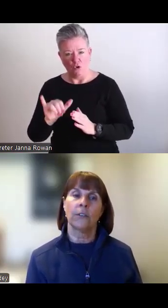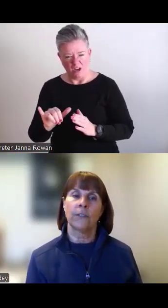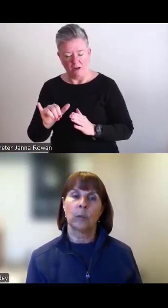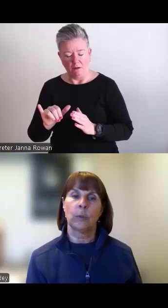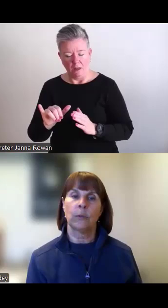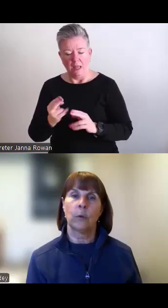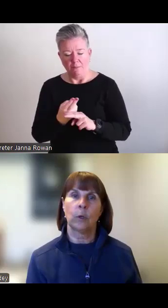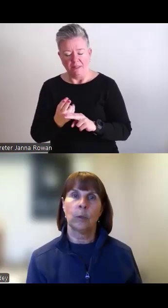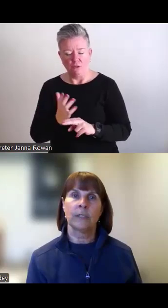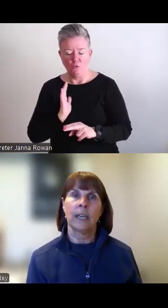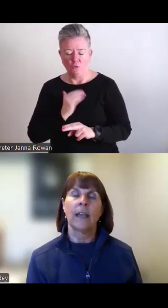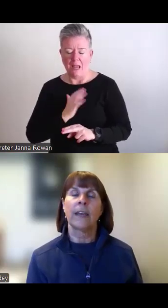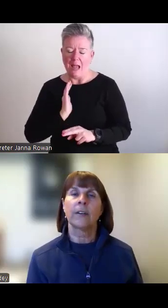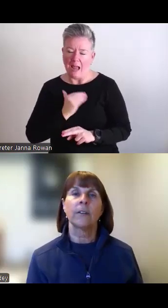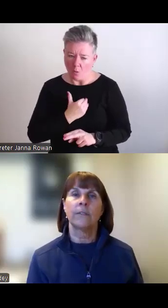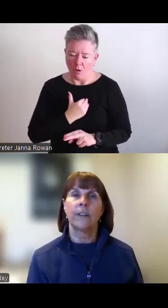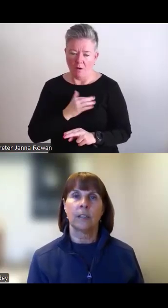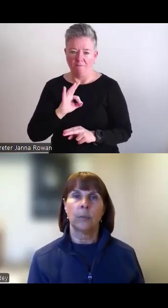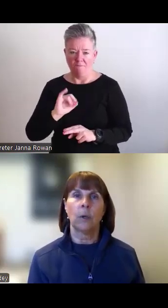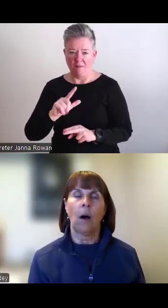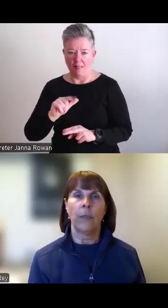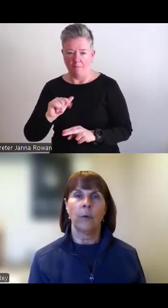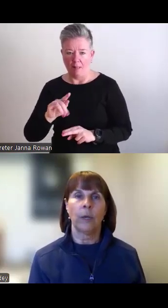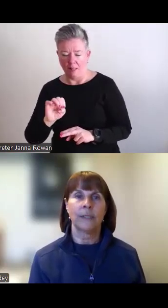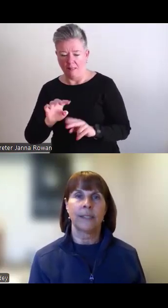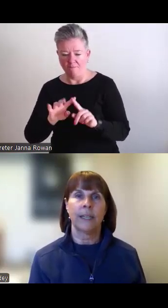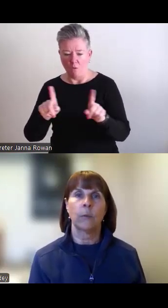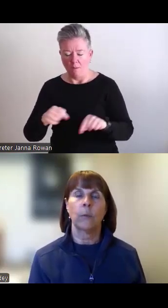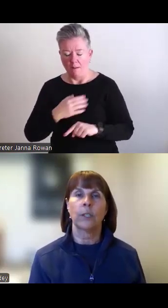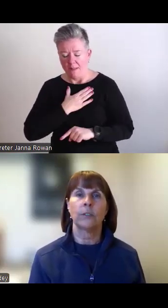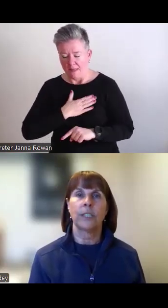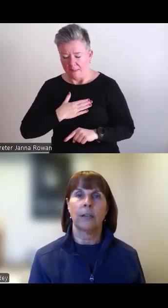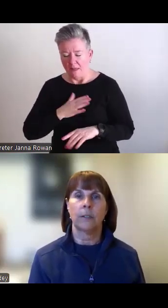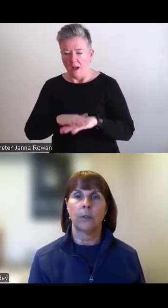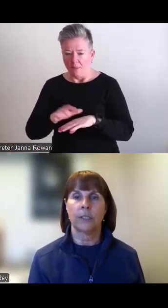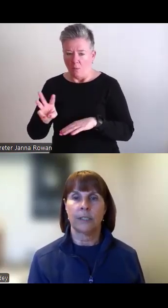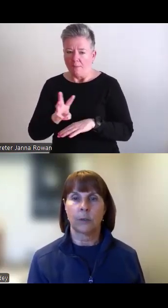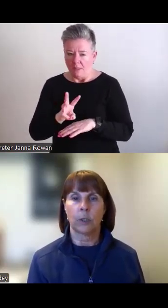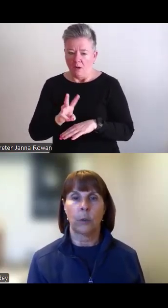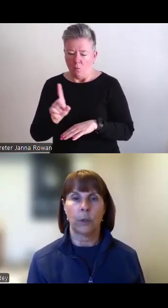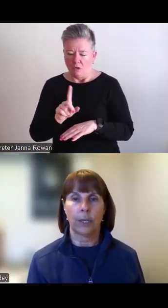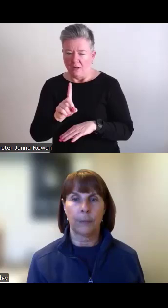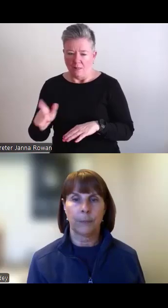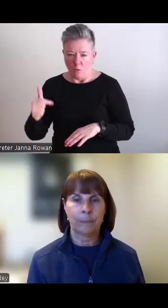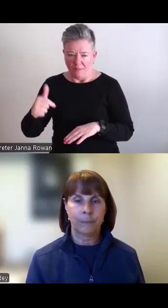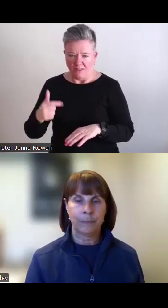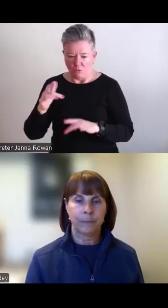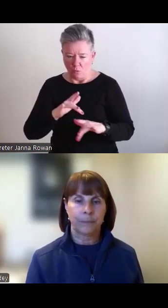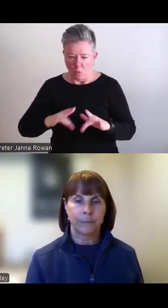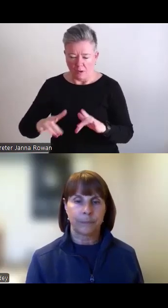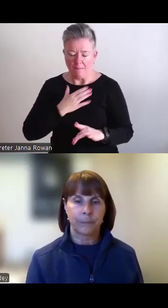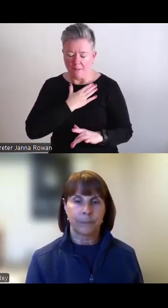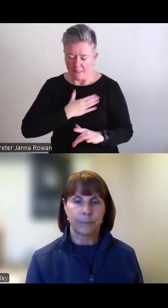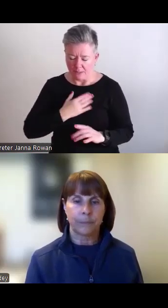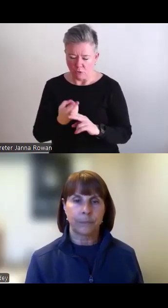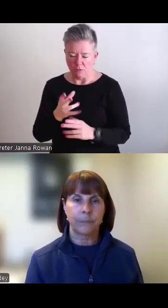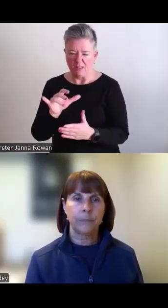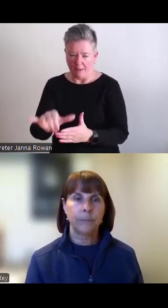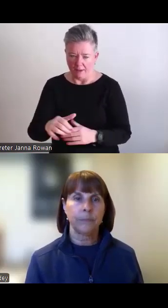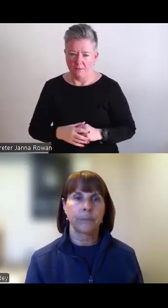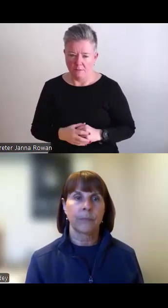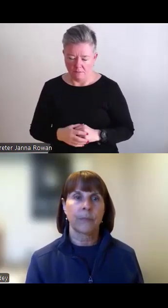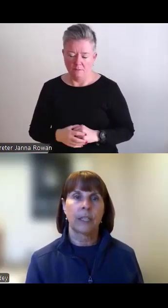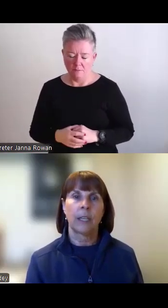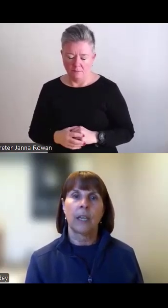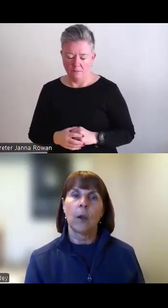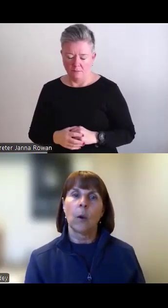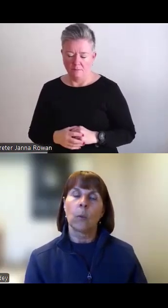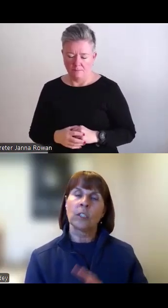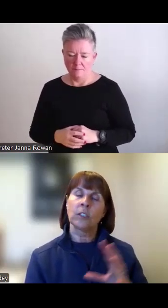our fillable forms that are available on the website where you downloaded this recording.